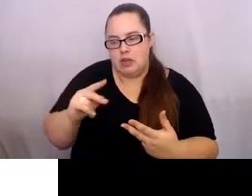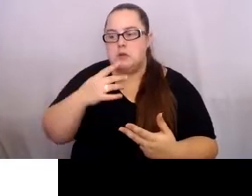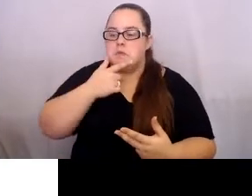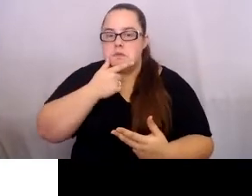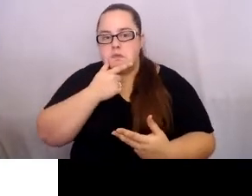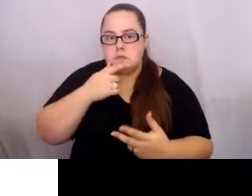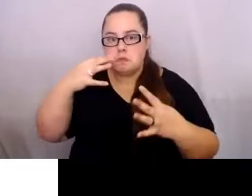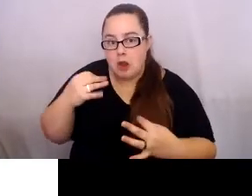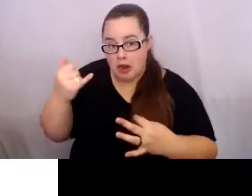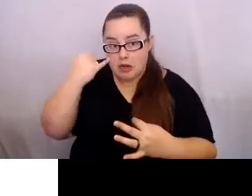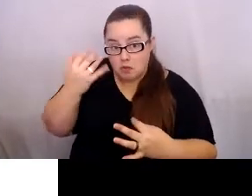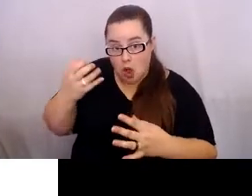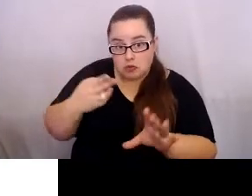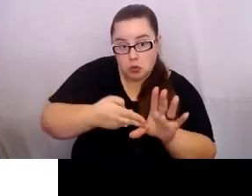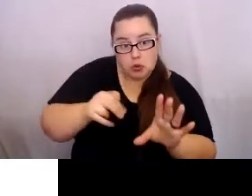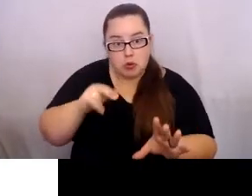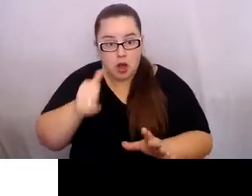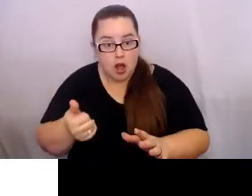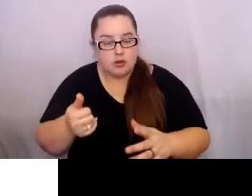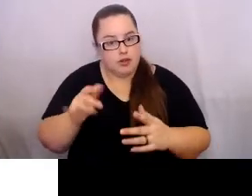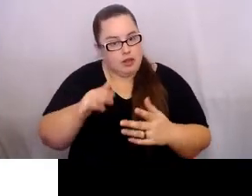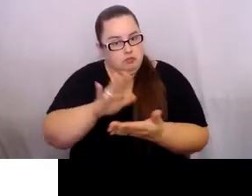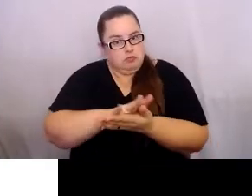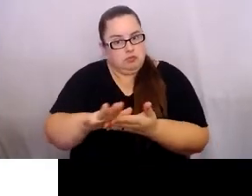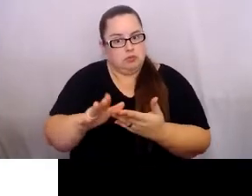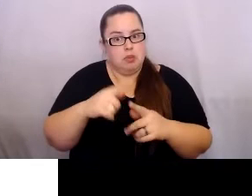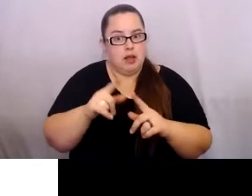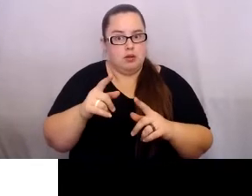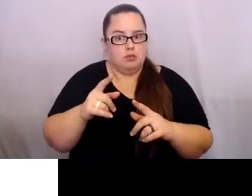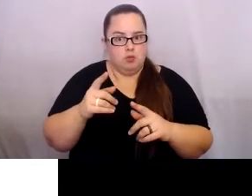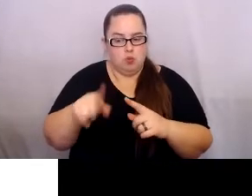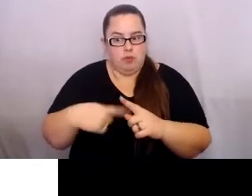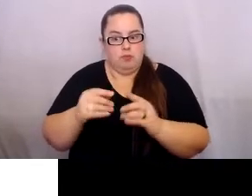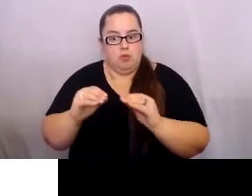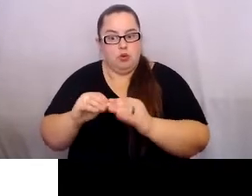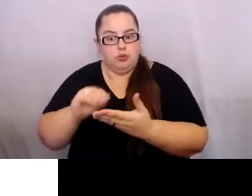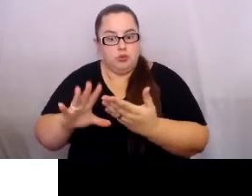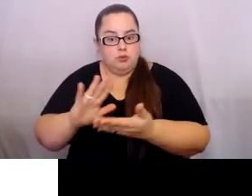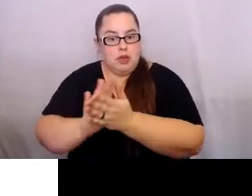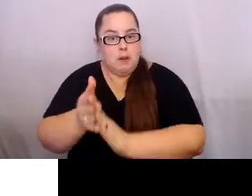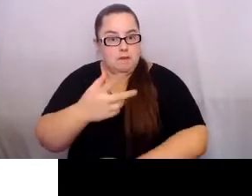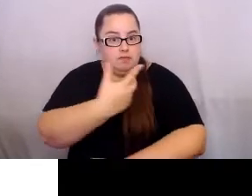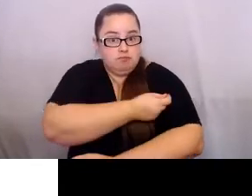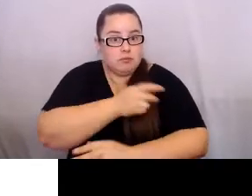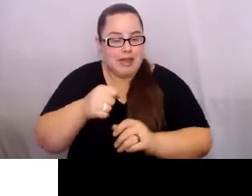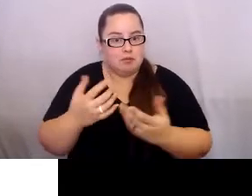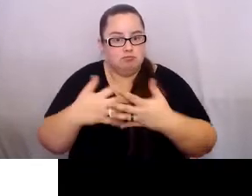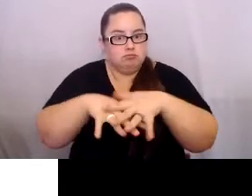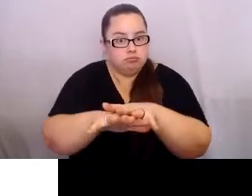And students are going to become vaccinated. Right. And all of those things can be combined in a flexible way in order to maintain